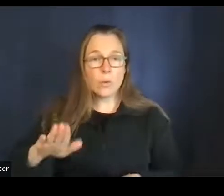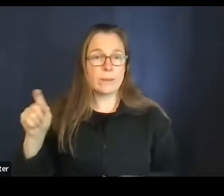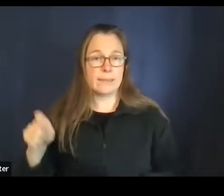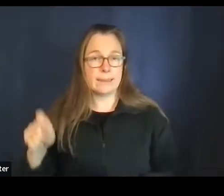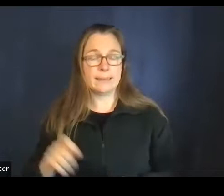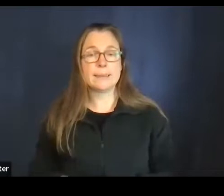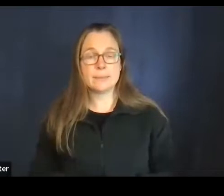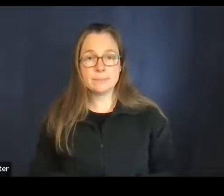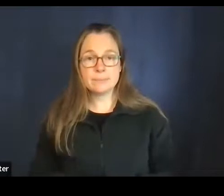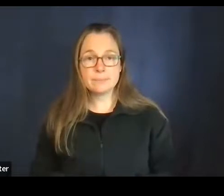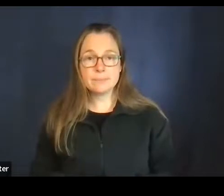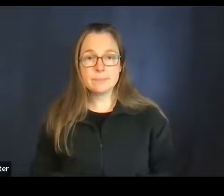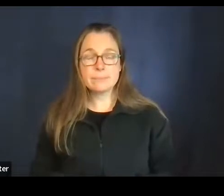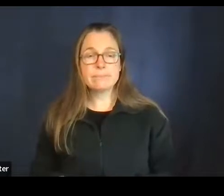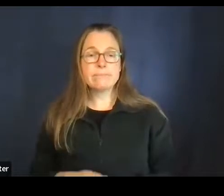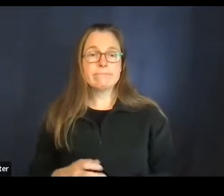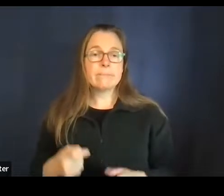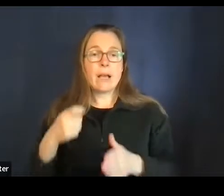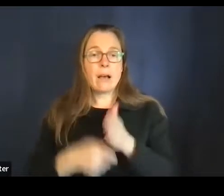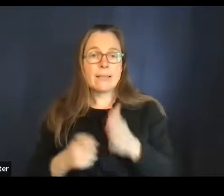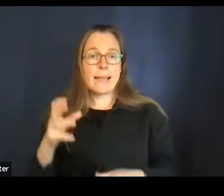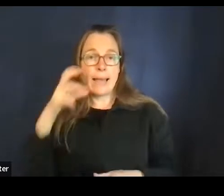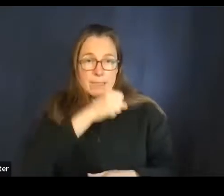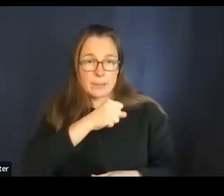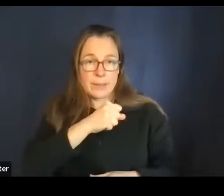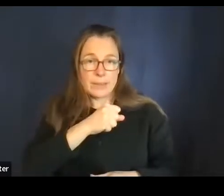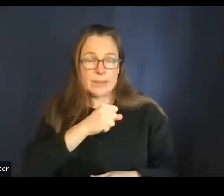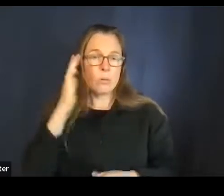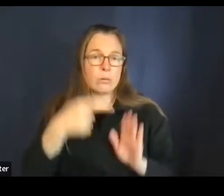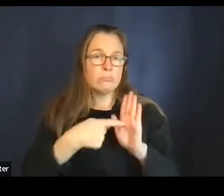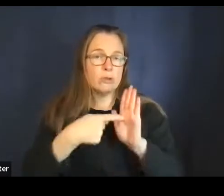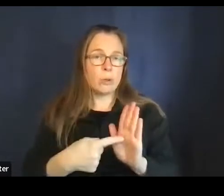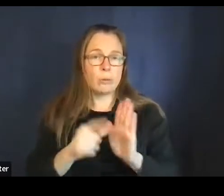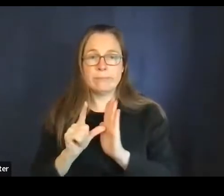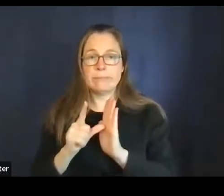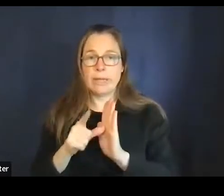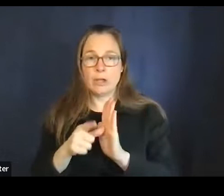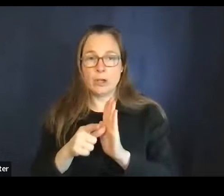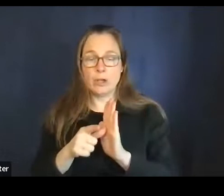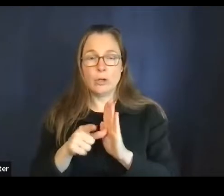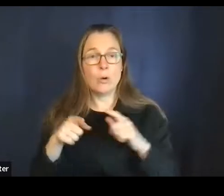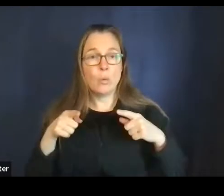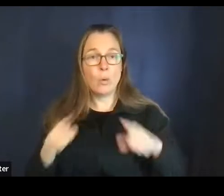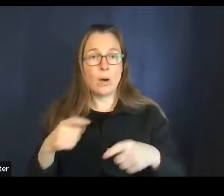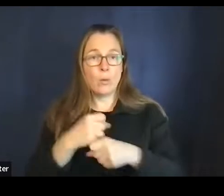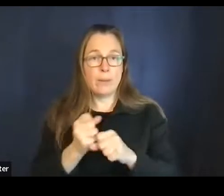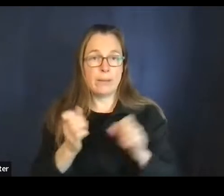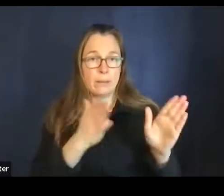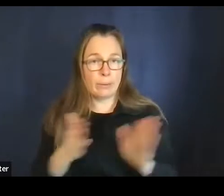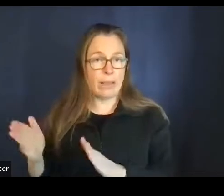Our initial cost estimates for the transition will become more certain as we decide on our approach to the varied questions before us.